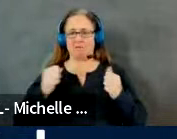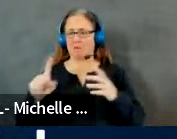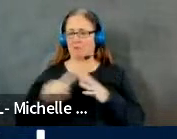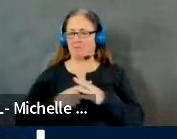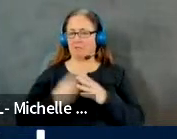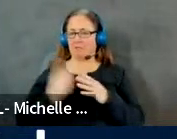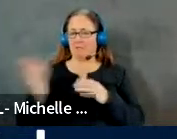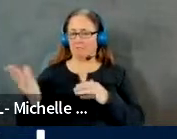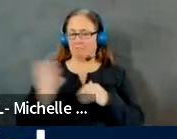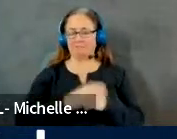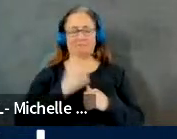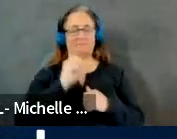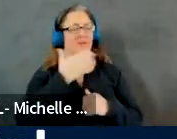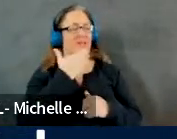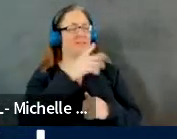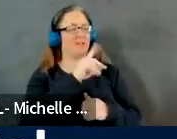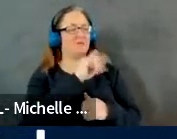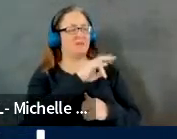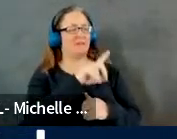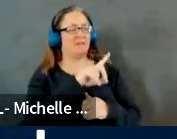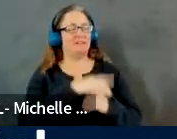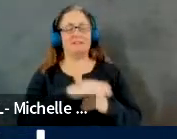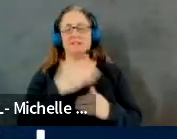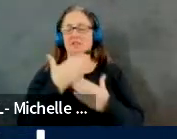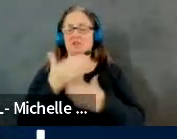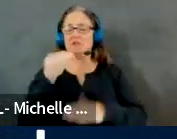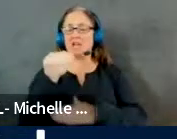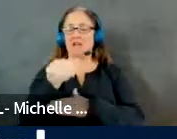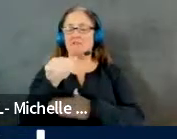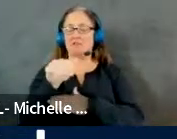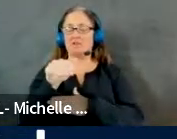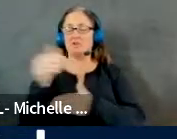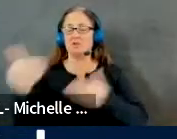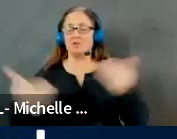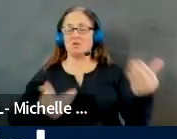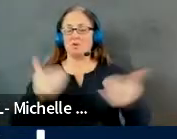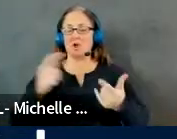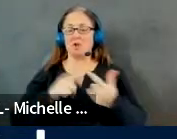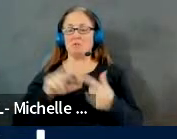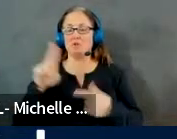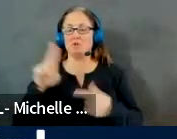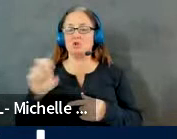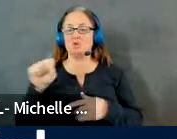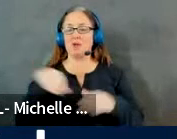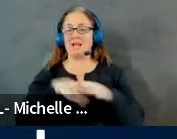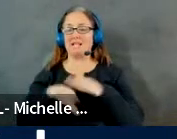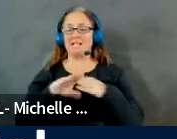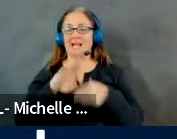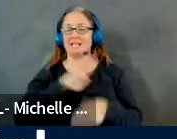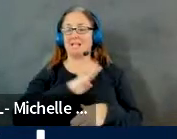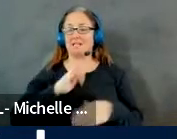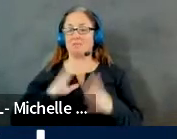Katy: Thank you, David. Good afternoon, and welcome to the U.S. Access Board session on our